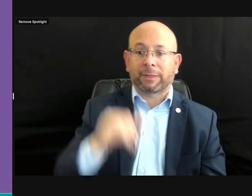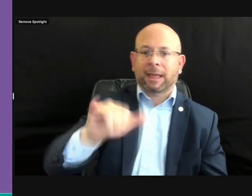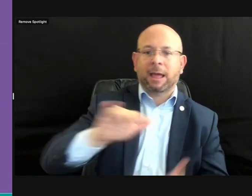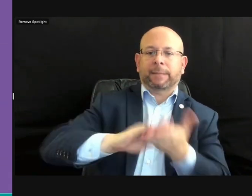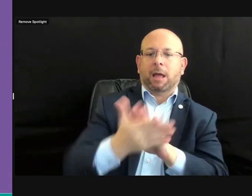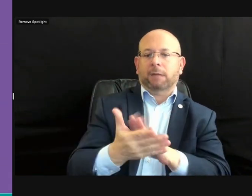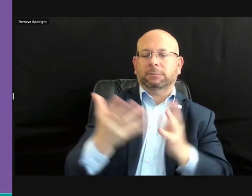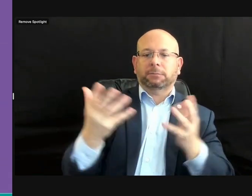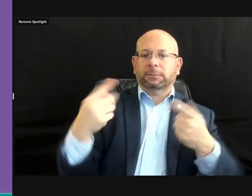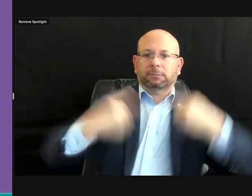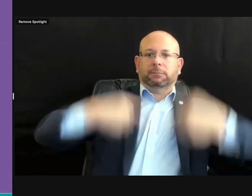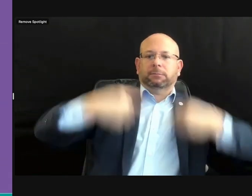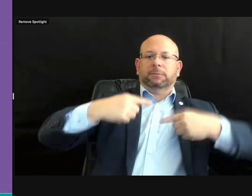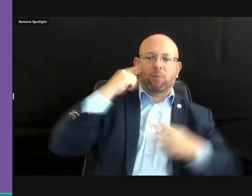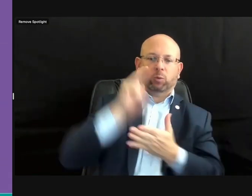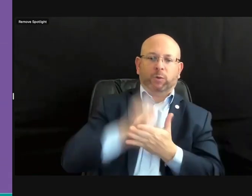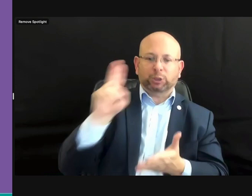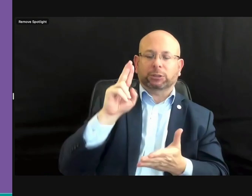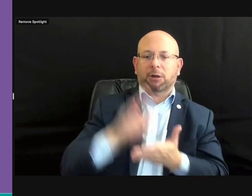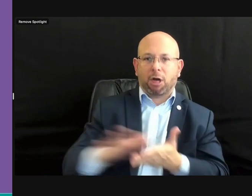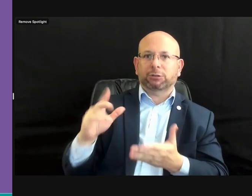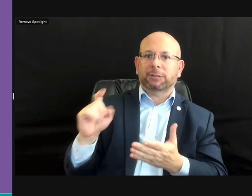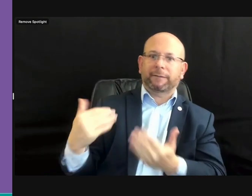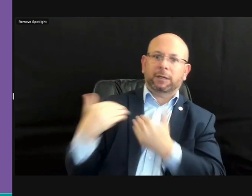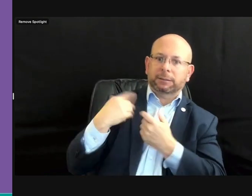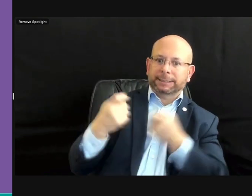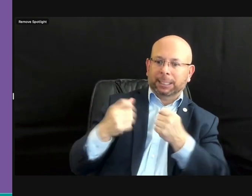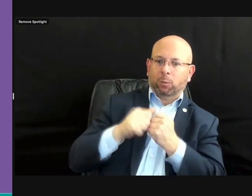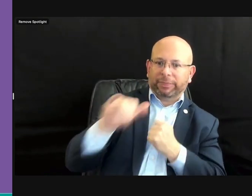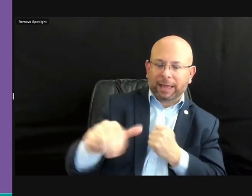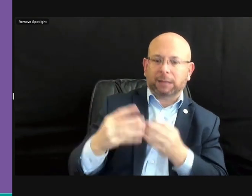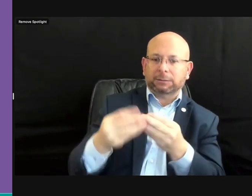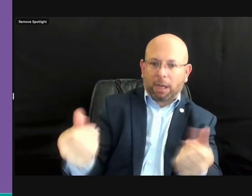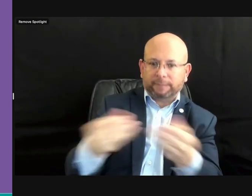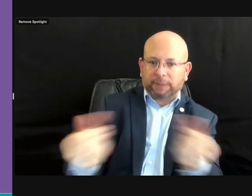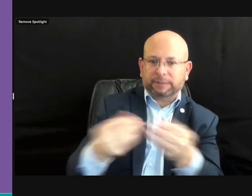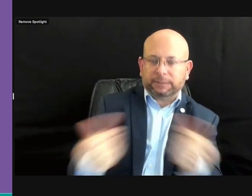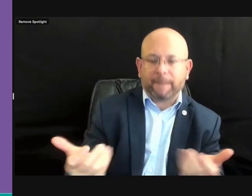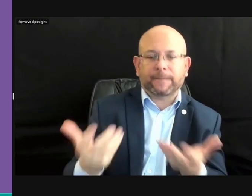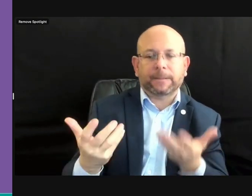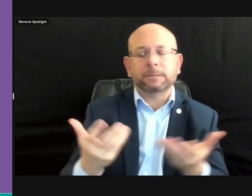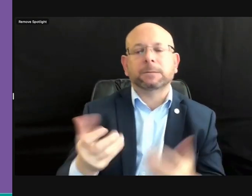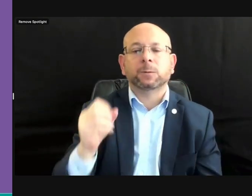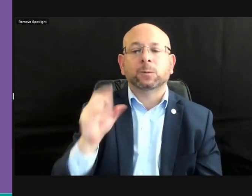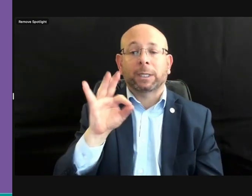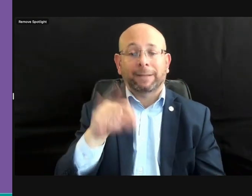And it can become a point of contention and a problem that the university would then need to solve.